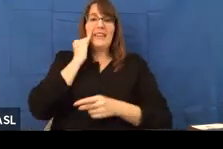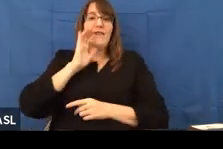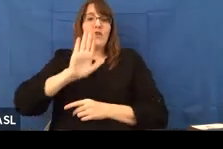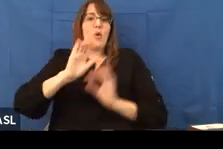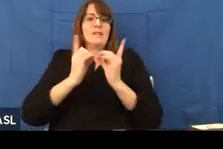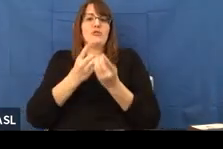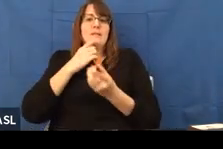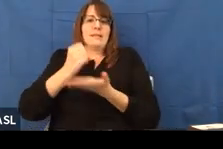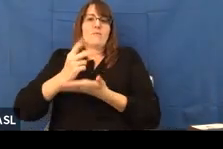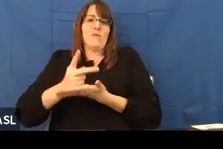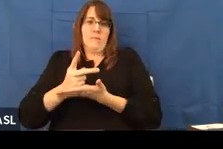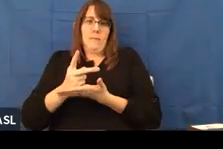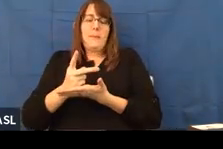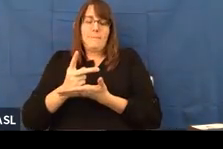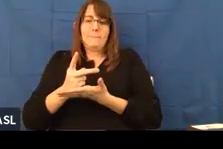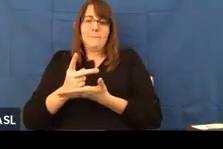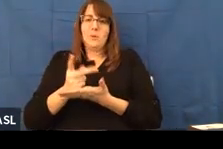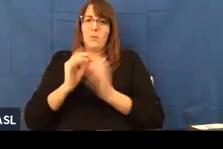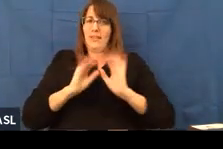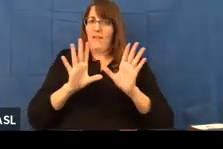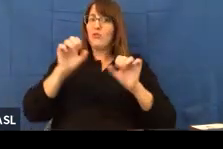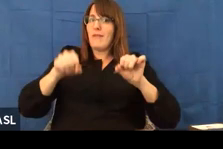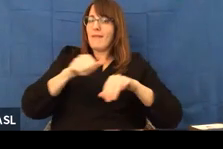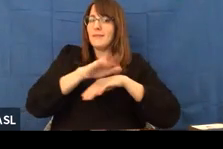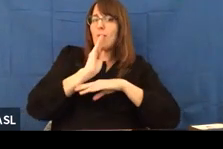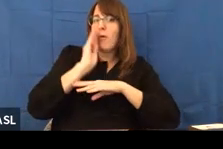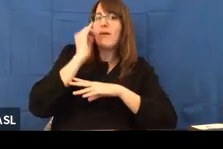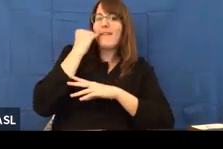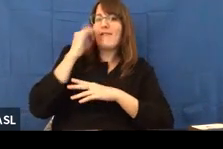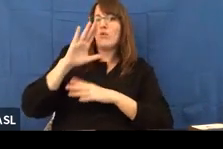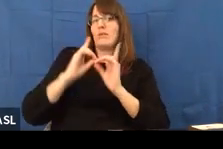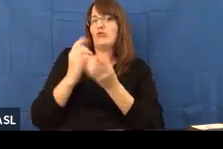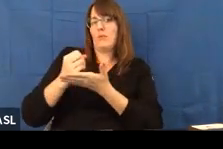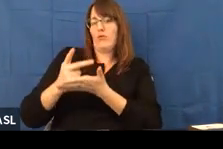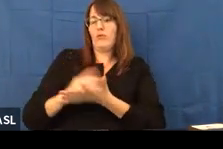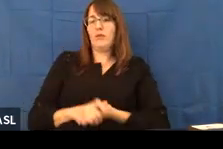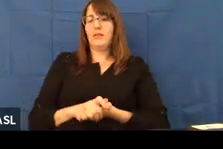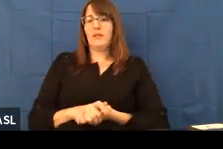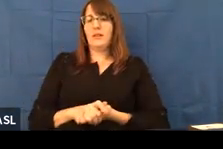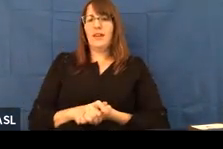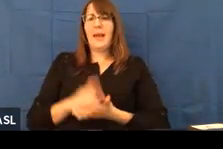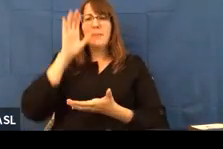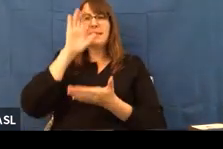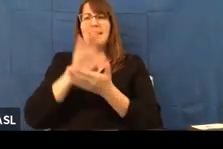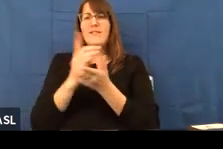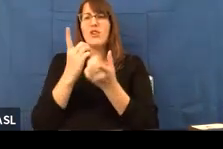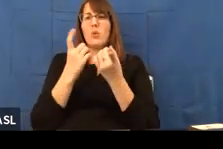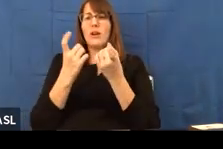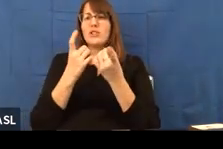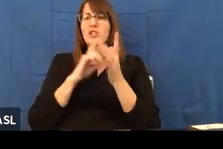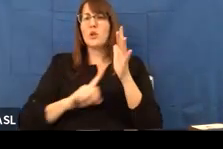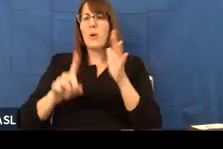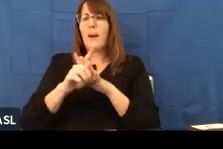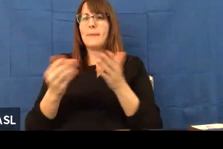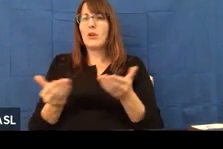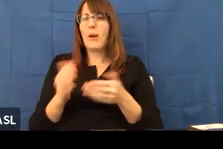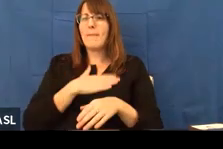Allison Frenzel : So I just wanted to clarify that questions will only show up on our feet. I believe I'm not sure if there was a question about that. Um, so I'm used